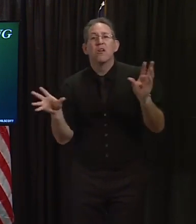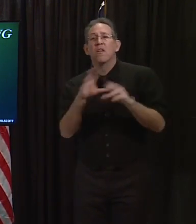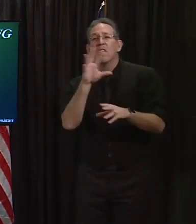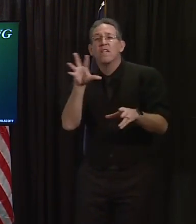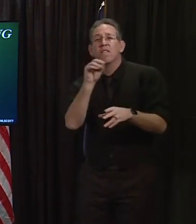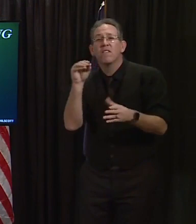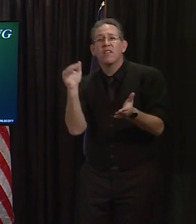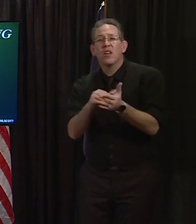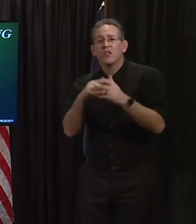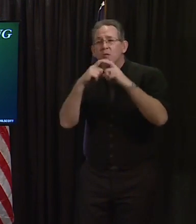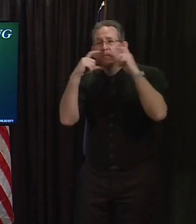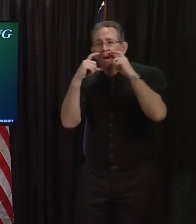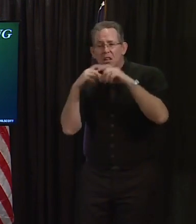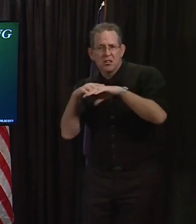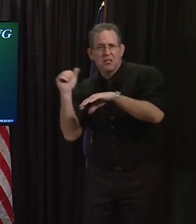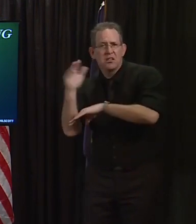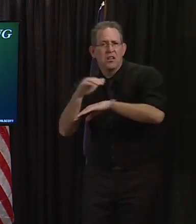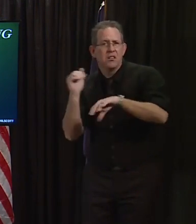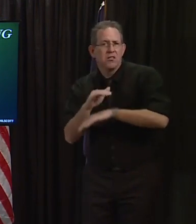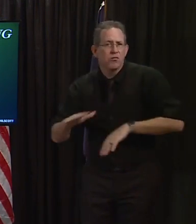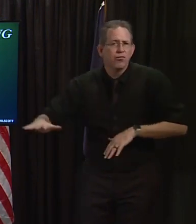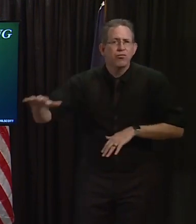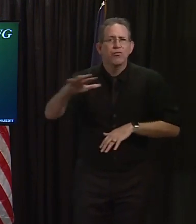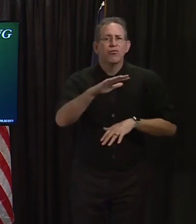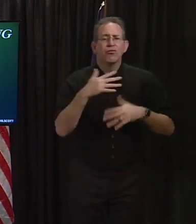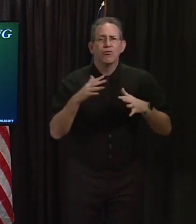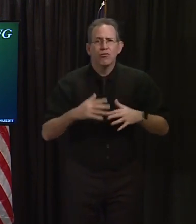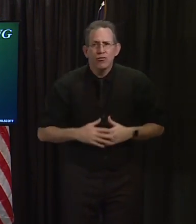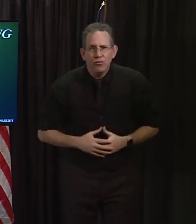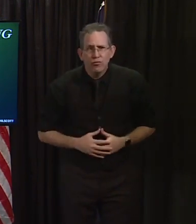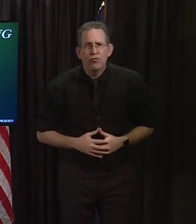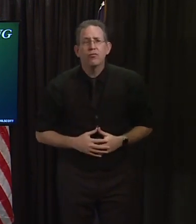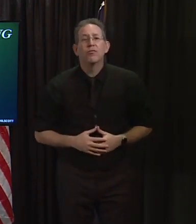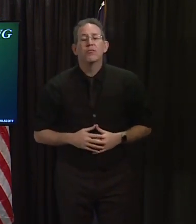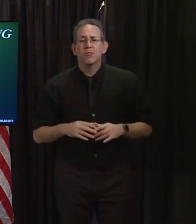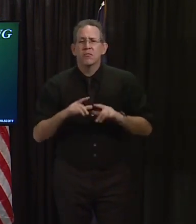Meanwhile, we continue to offer testing for the general public for the general